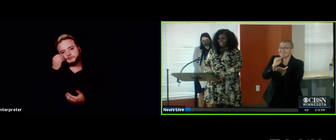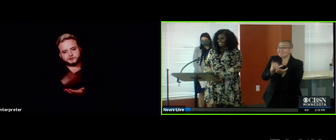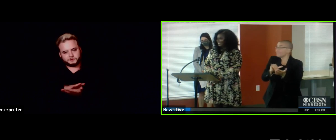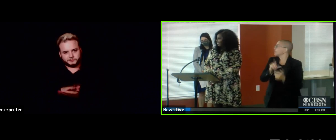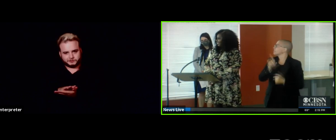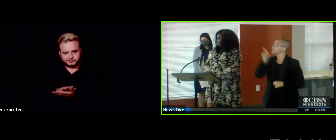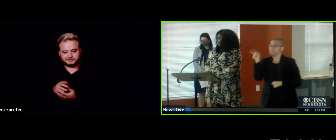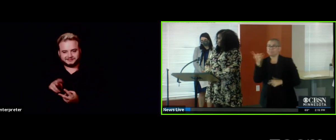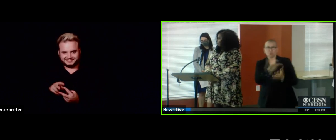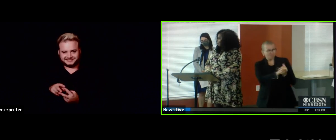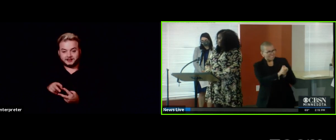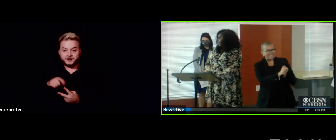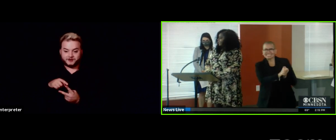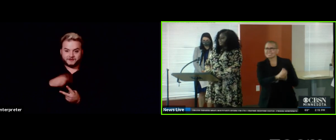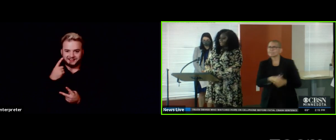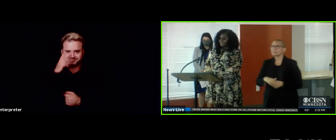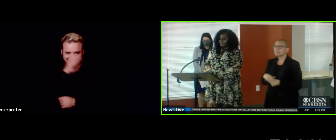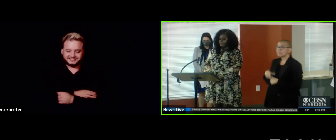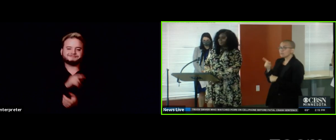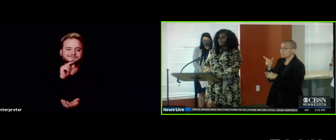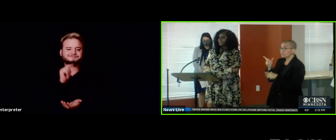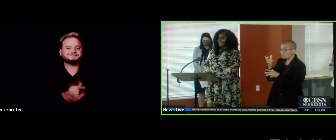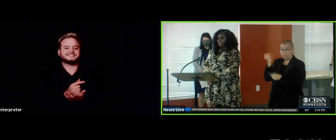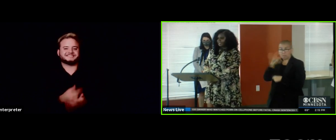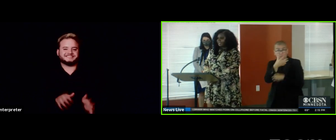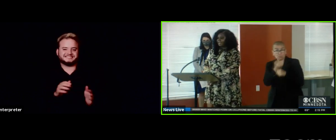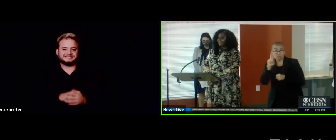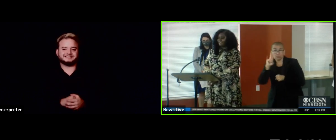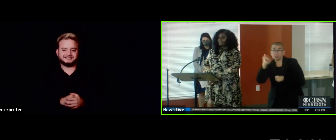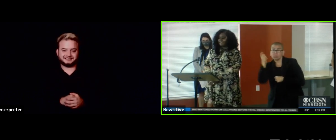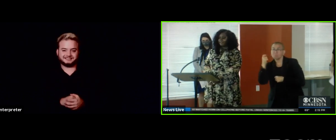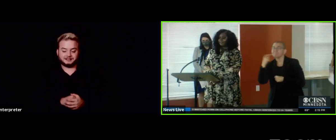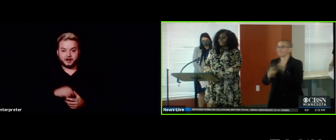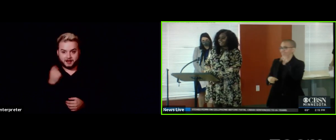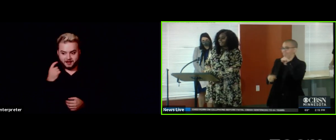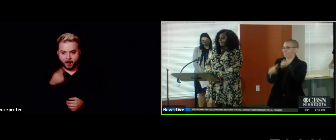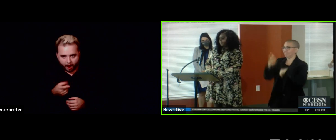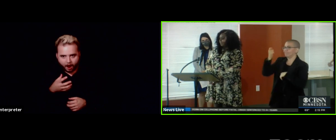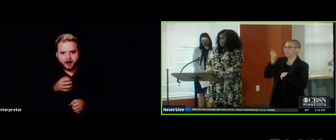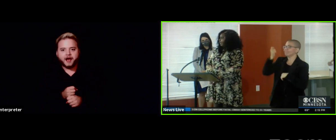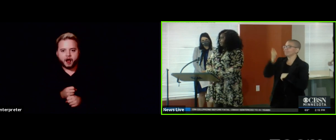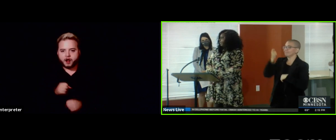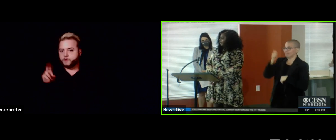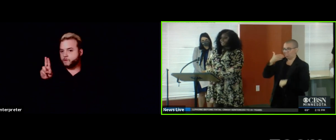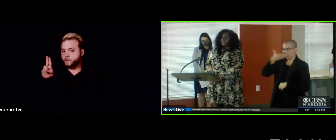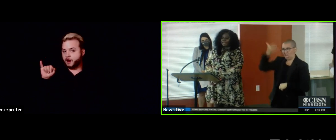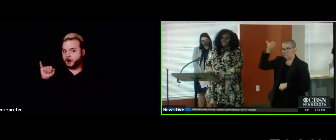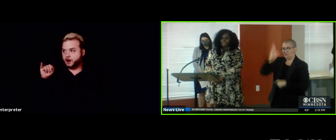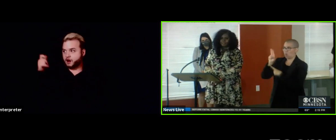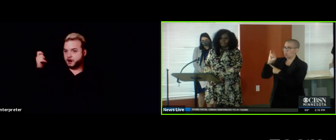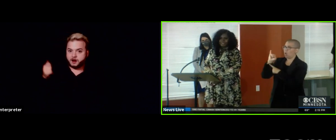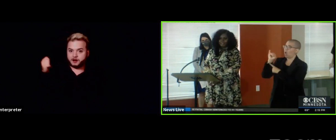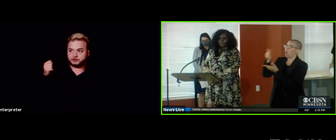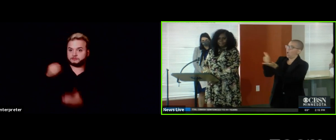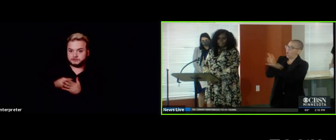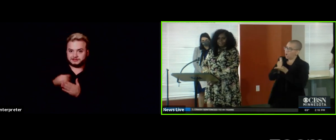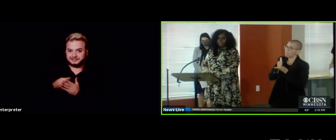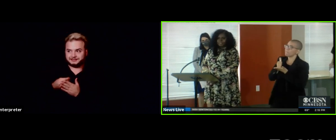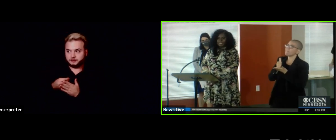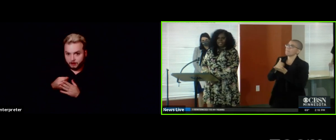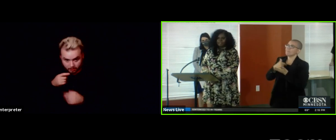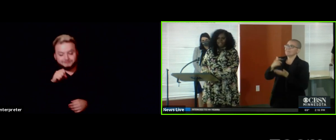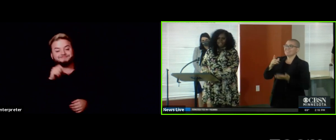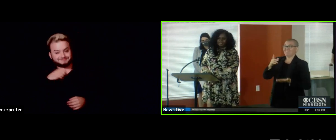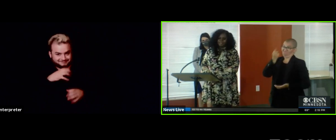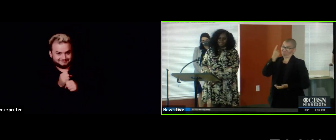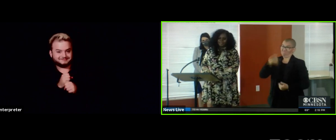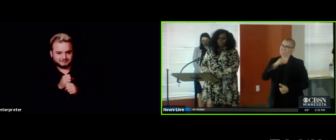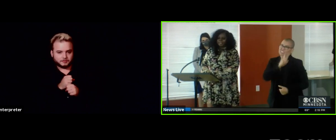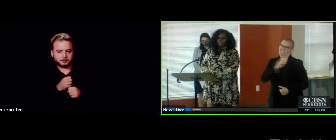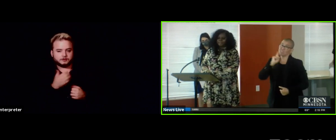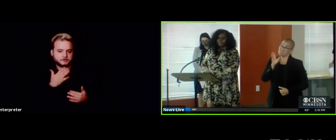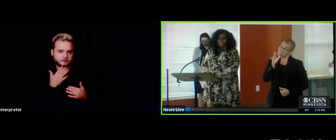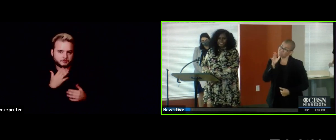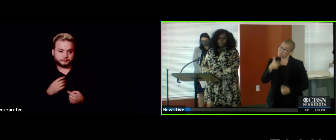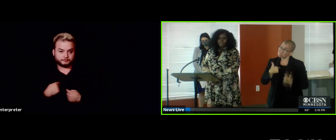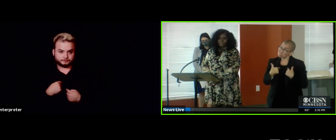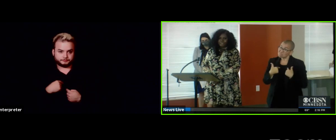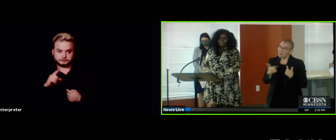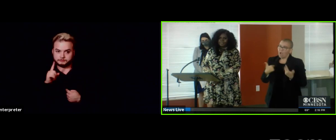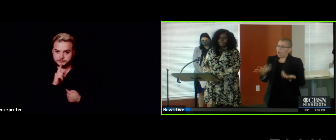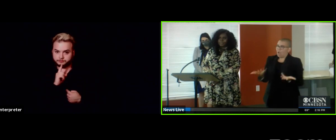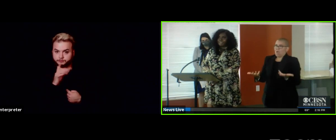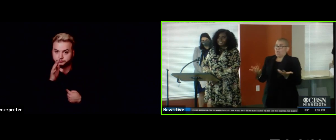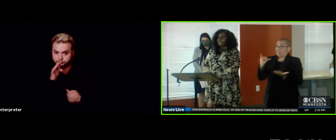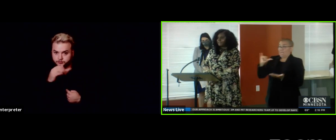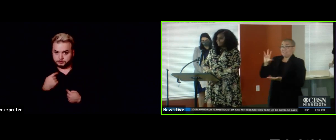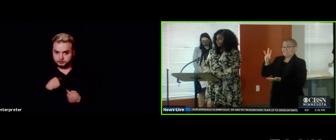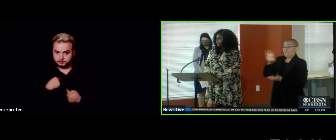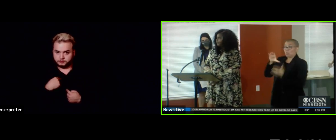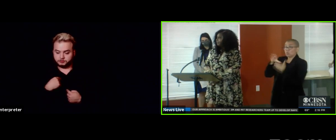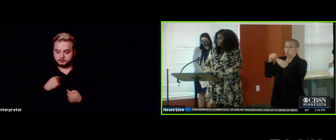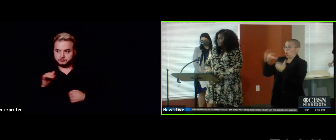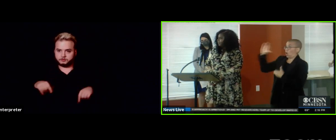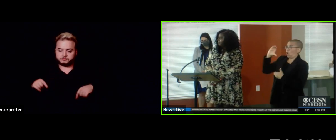edge of I'm a single mom so don't have that incorporated it really helps out help tremendously